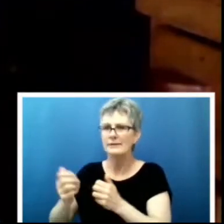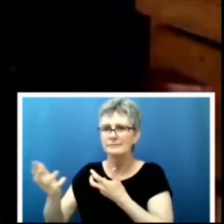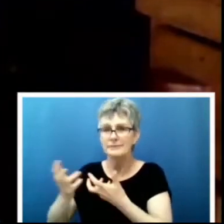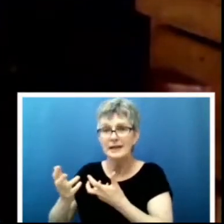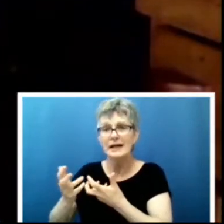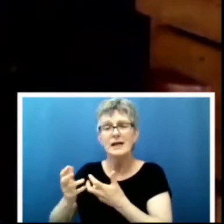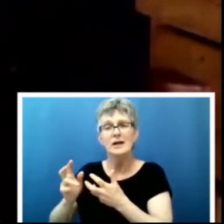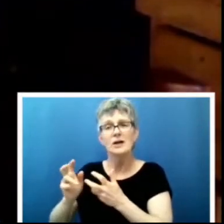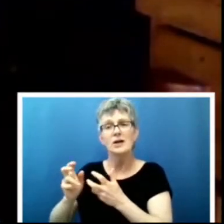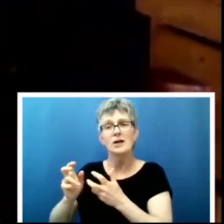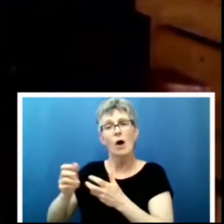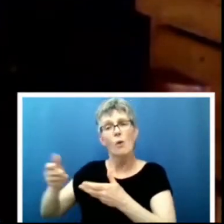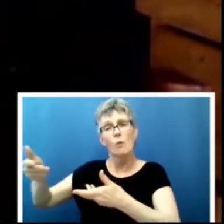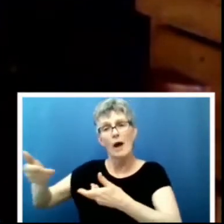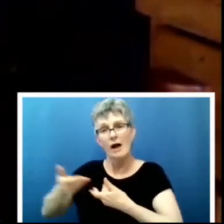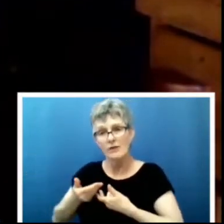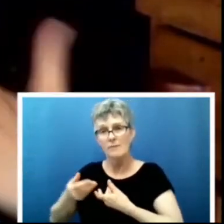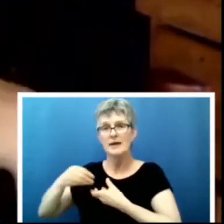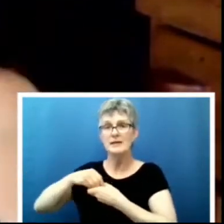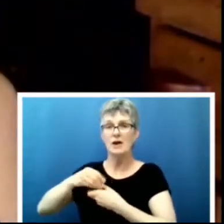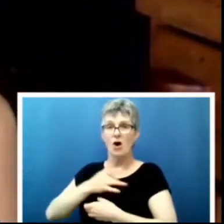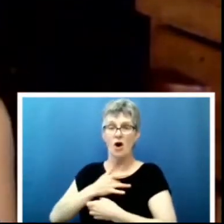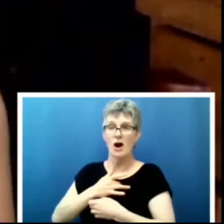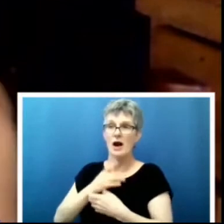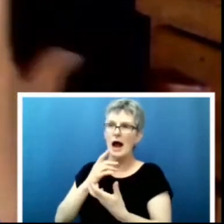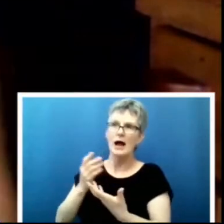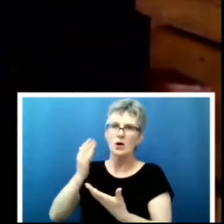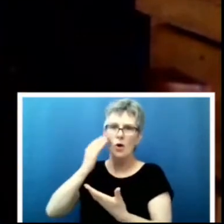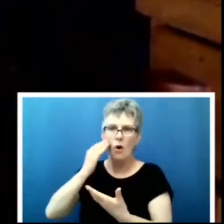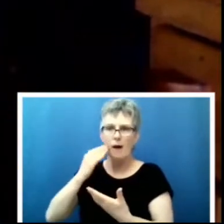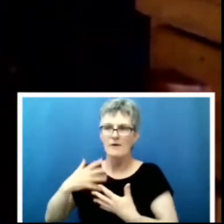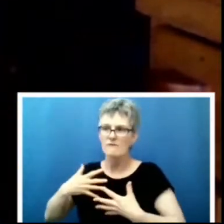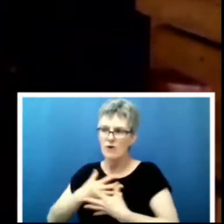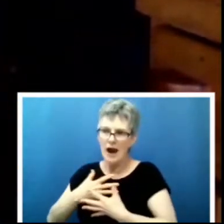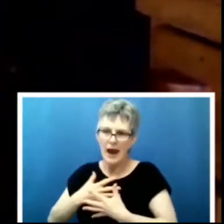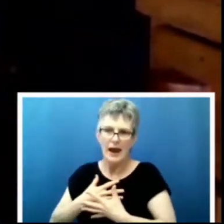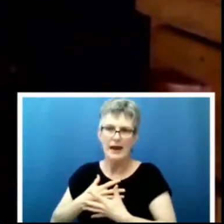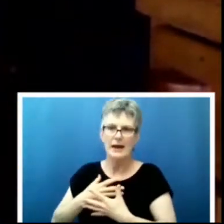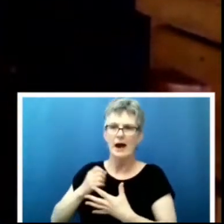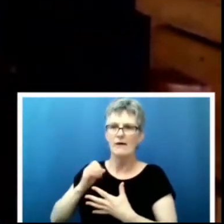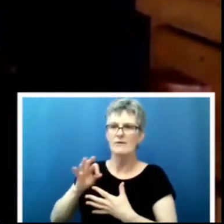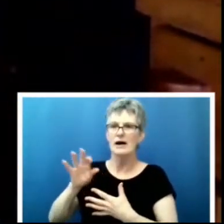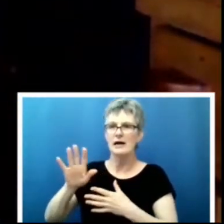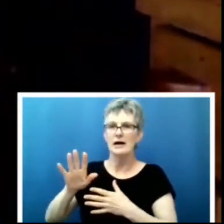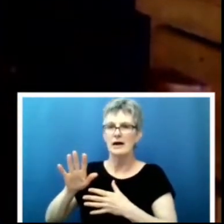welcome that into your heart, right? This is what one of my spiritual mentors really talks about. That's the answer.